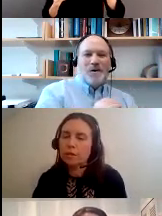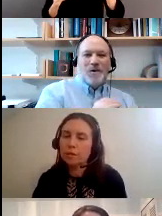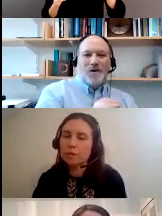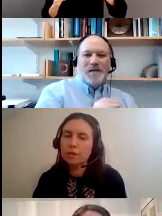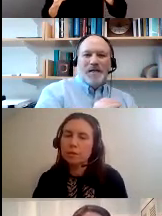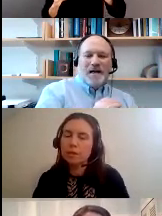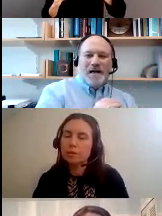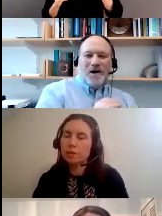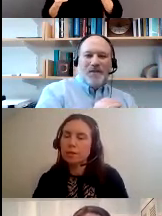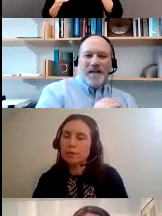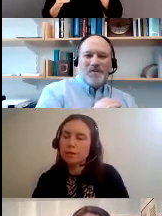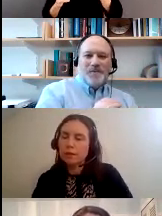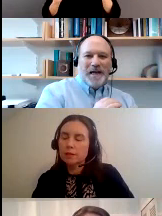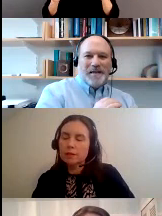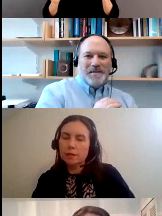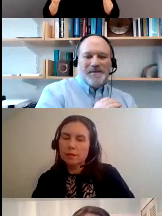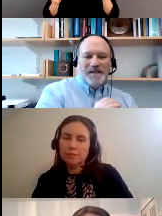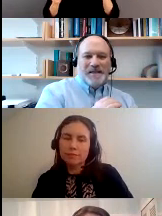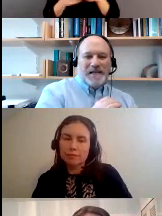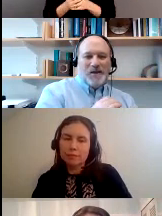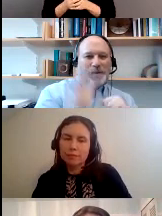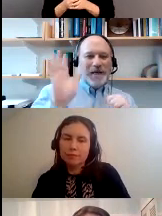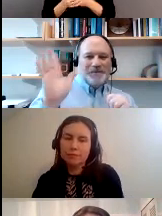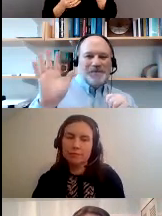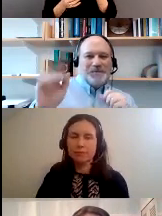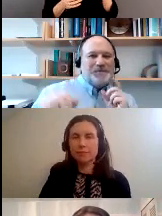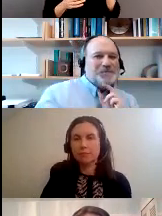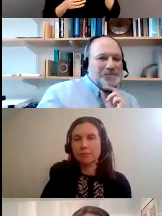survey. You would get it on the way out. Disabilitycompendium.org. And that's where you can provide input on things that we should possibly include in the future as we expand the compendium and all our other products. All right, thank you very much, everybody! Hopefully